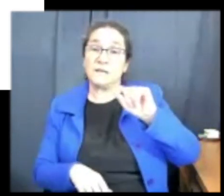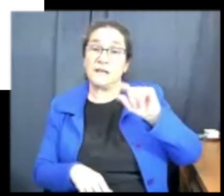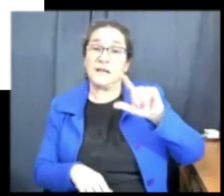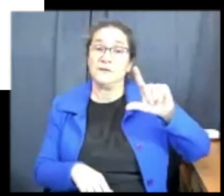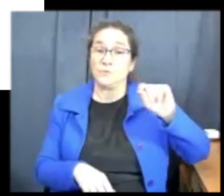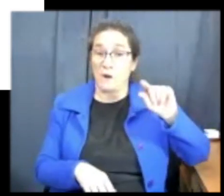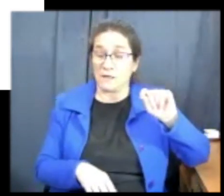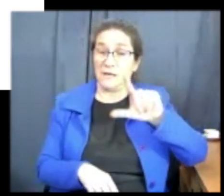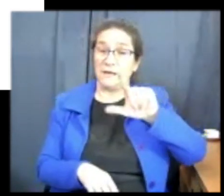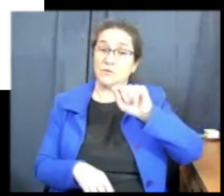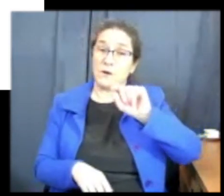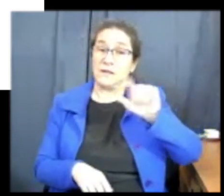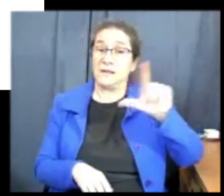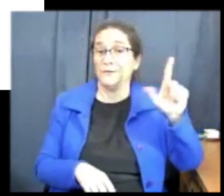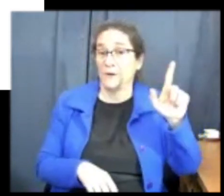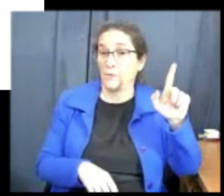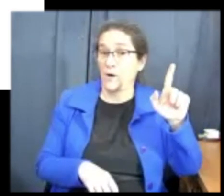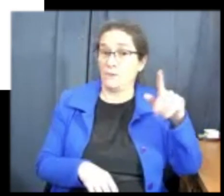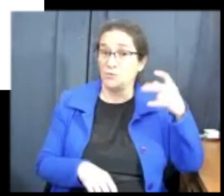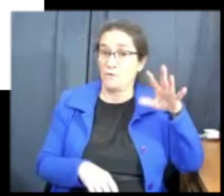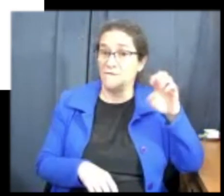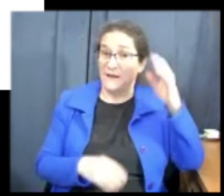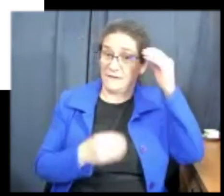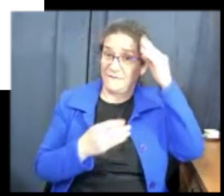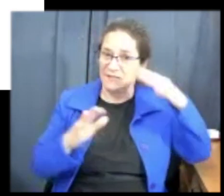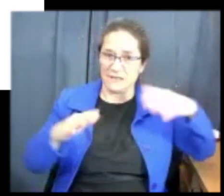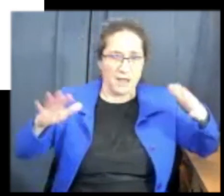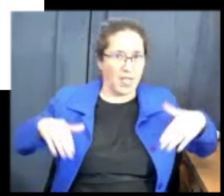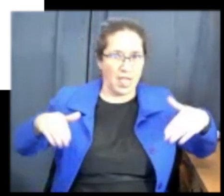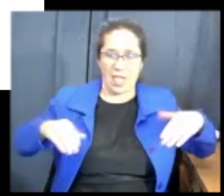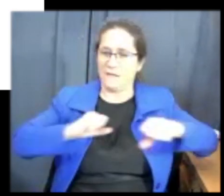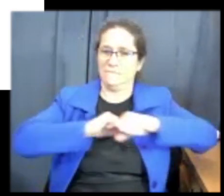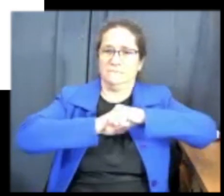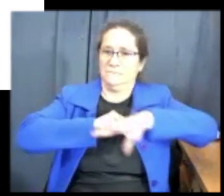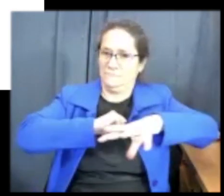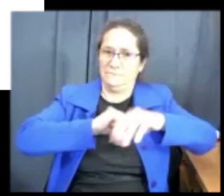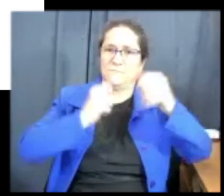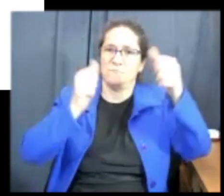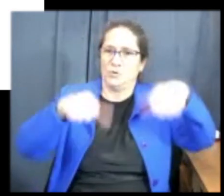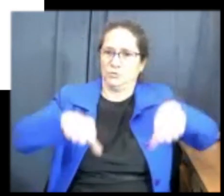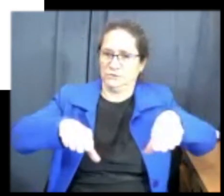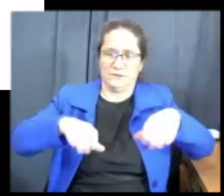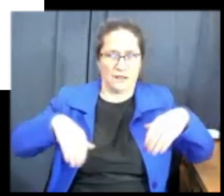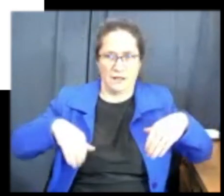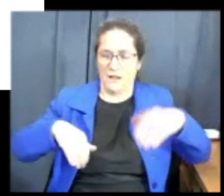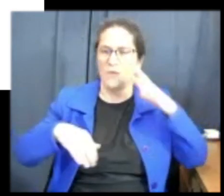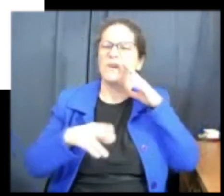data is not yet public, but will be out soon. This data is available for district personnel who